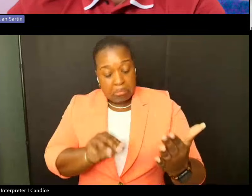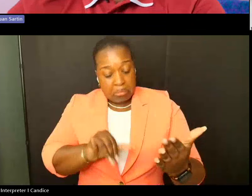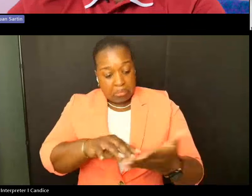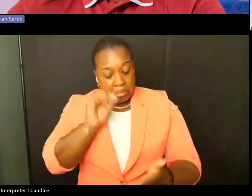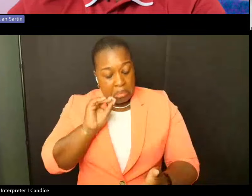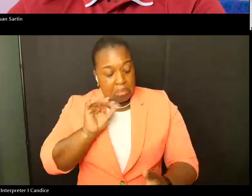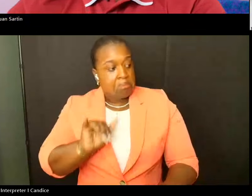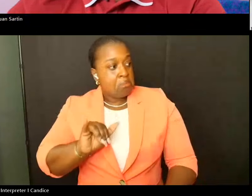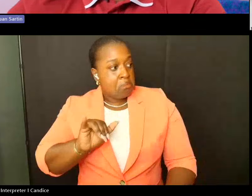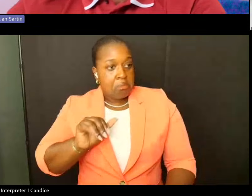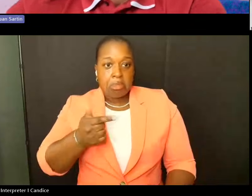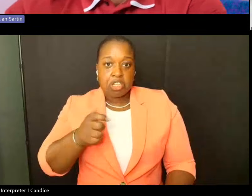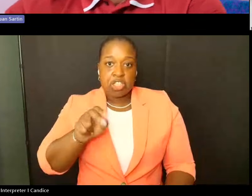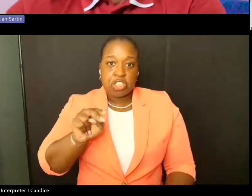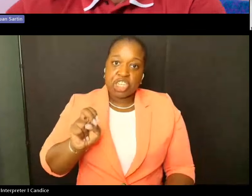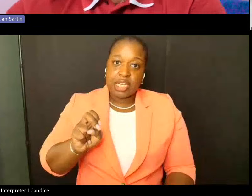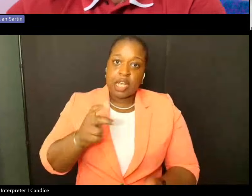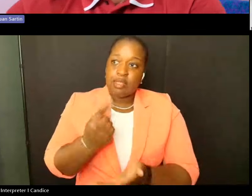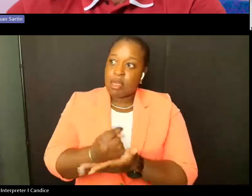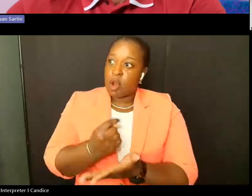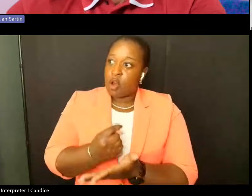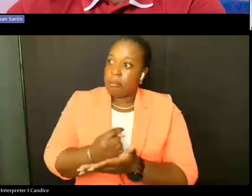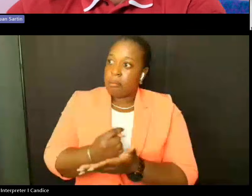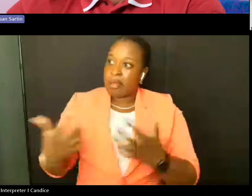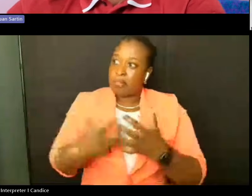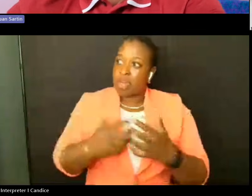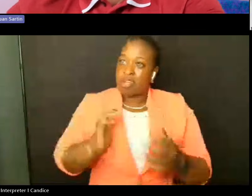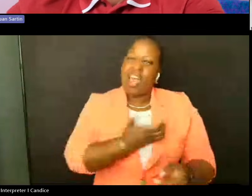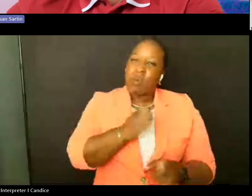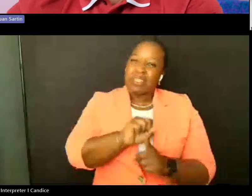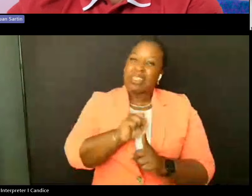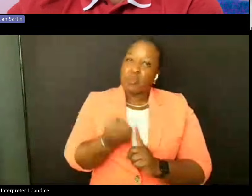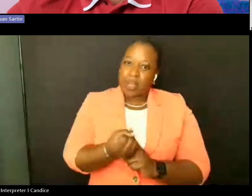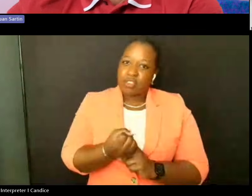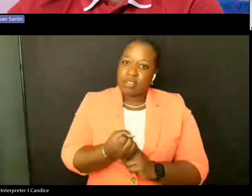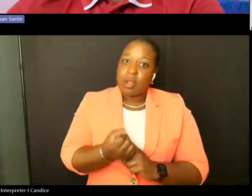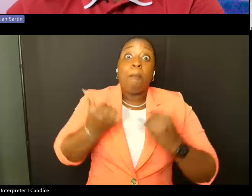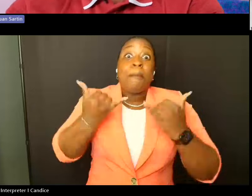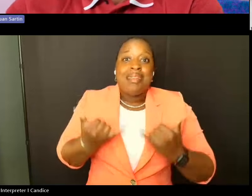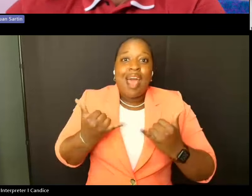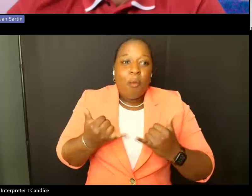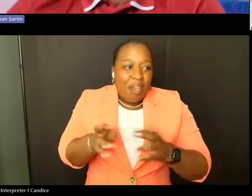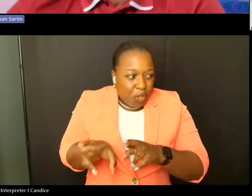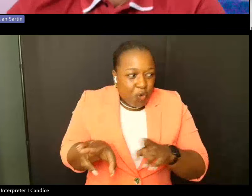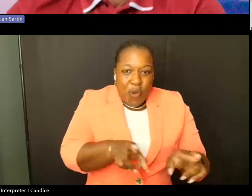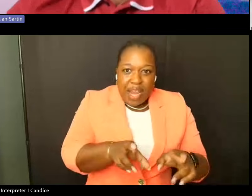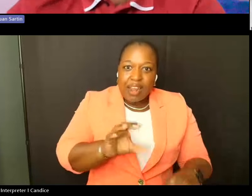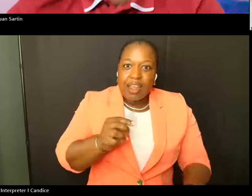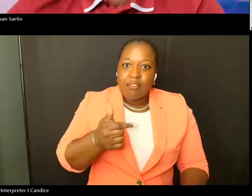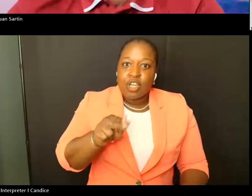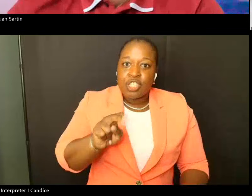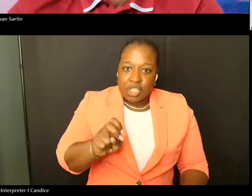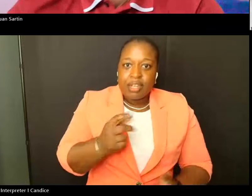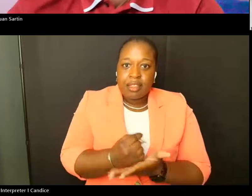just in our situation, getting her ready for the gene therapy, it does scare me.